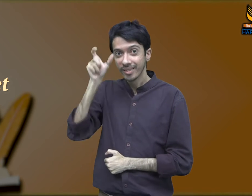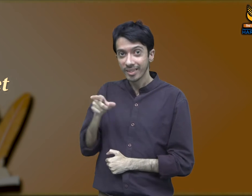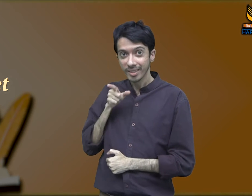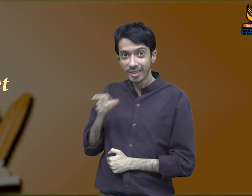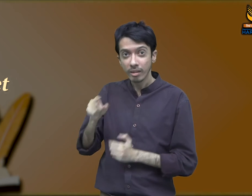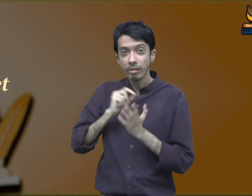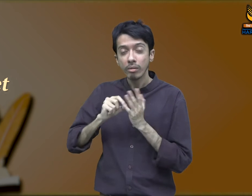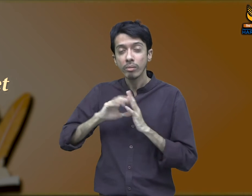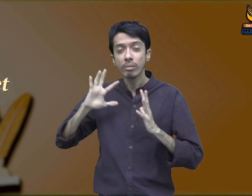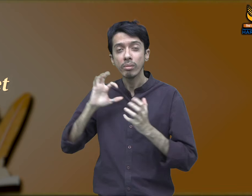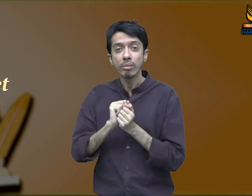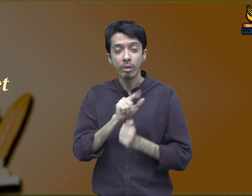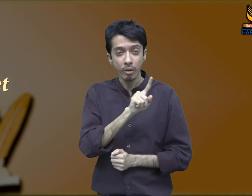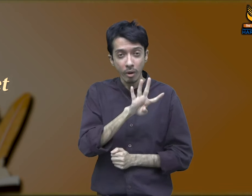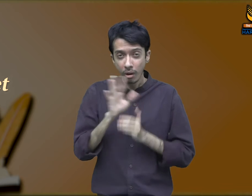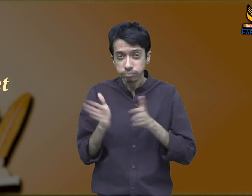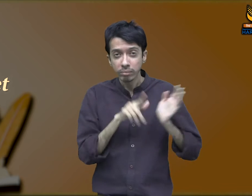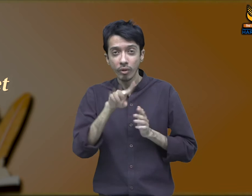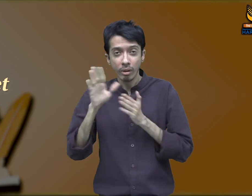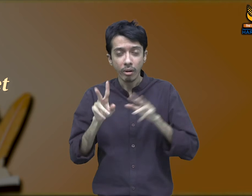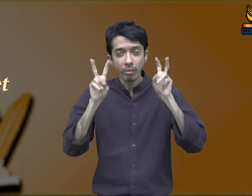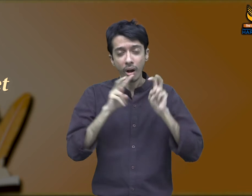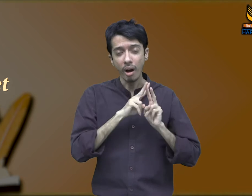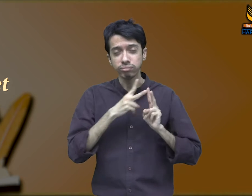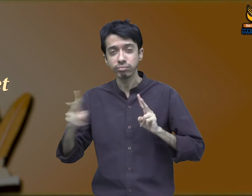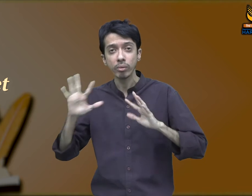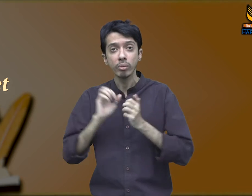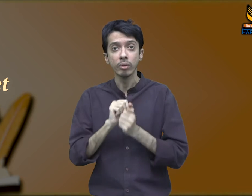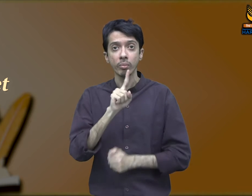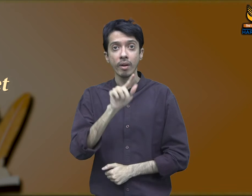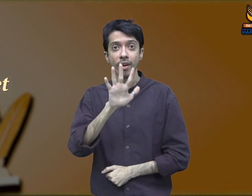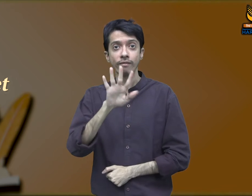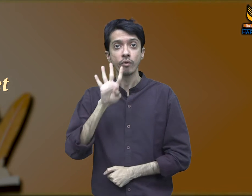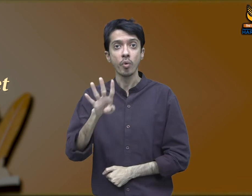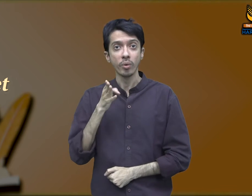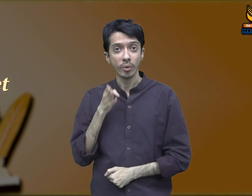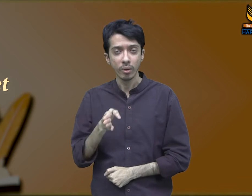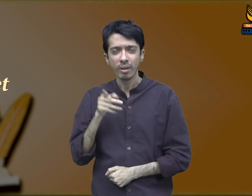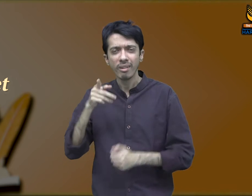Shakespeare has written 154 sonnets. They are very famous.